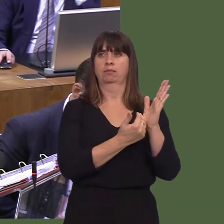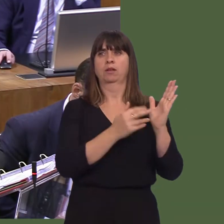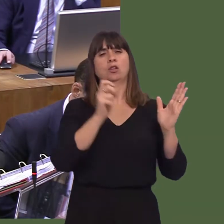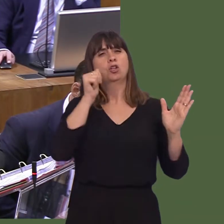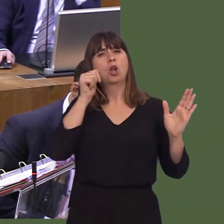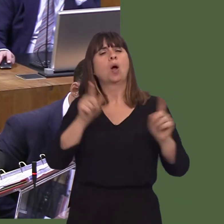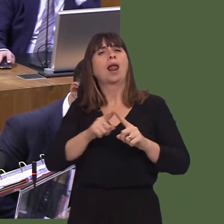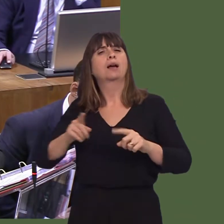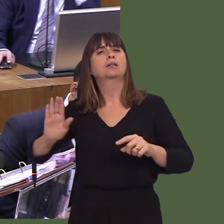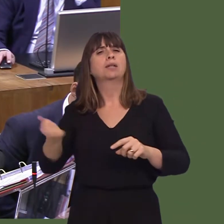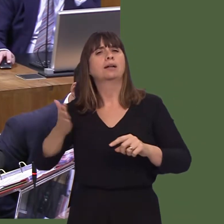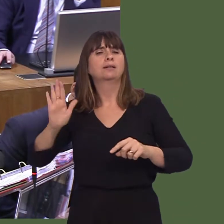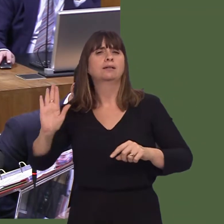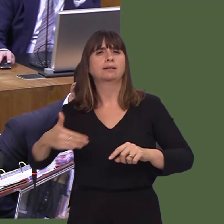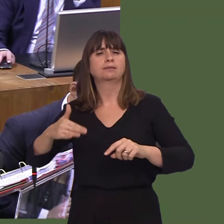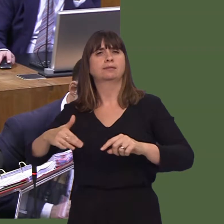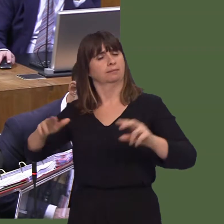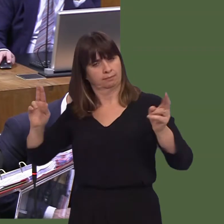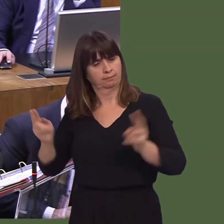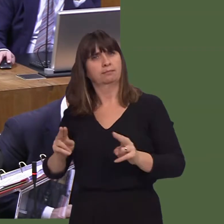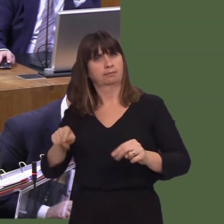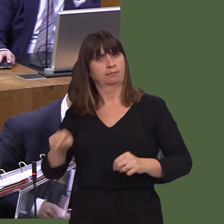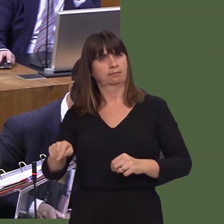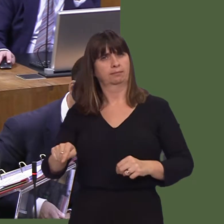legislate to give 16 and 17-year-olds the vote in local government elections and support